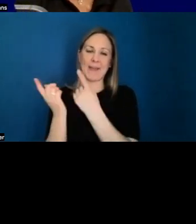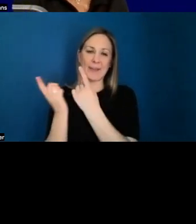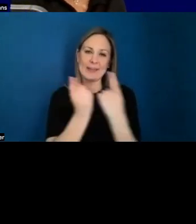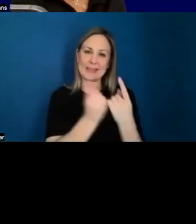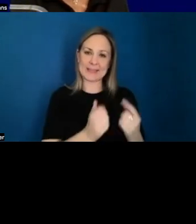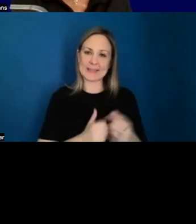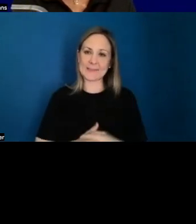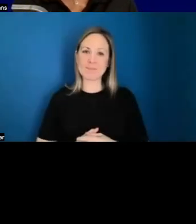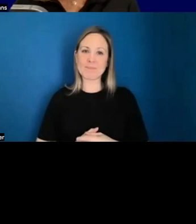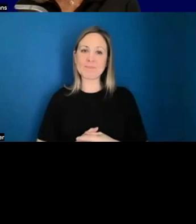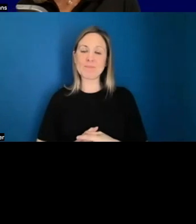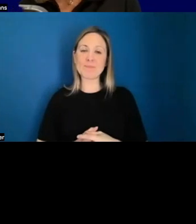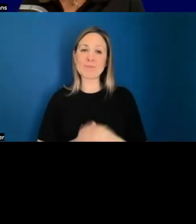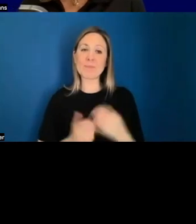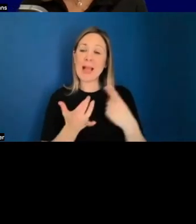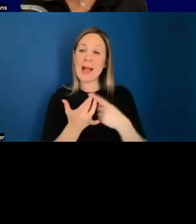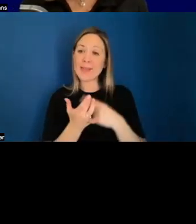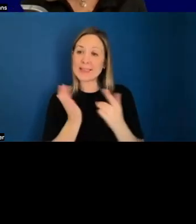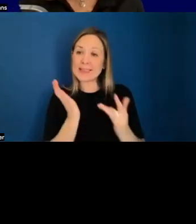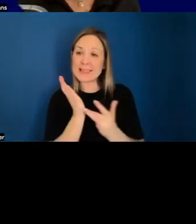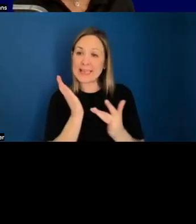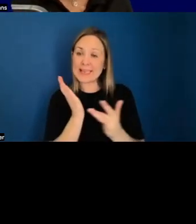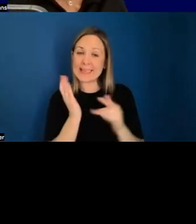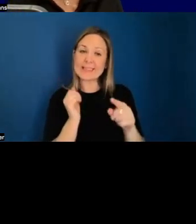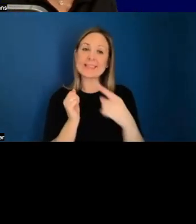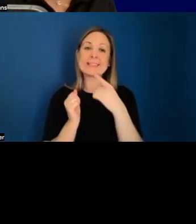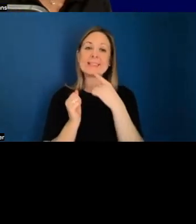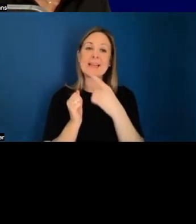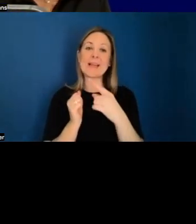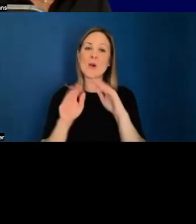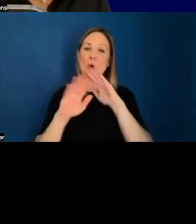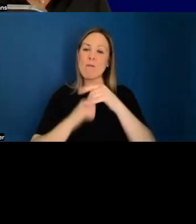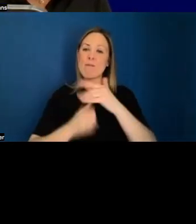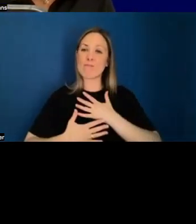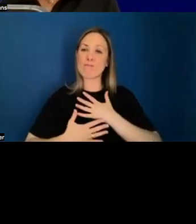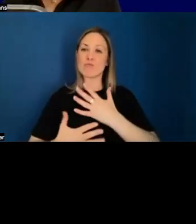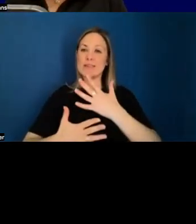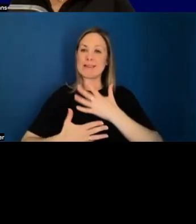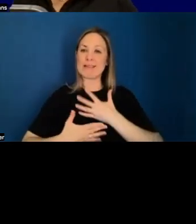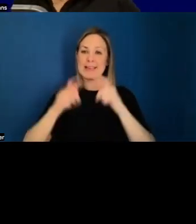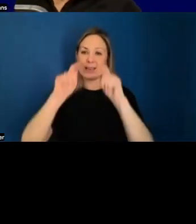Other techniques they’ve mentioned are to do with breathing shapes. So breathing techniques